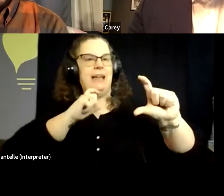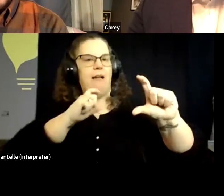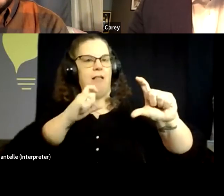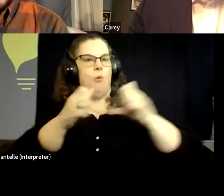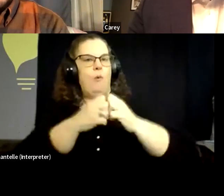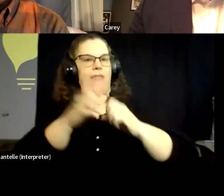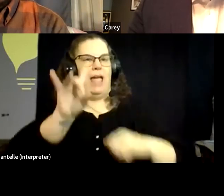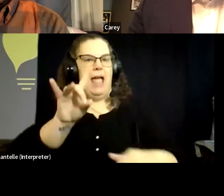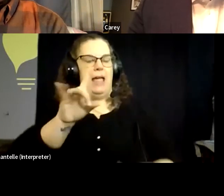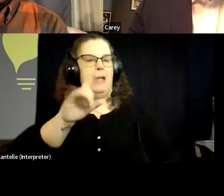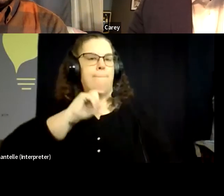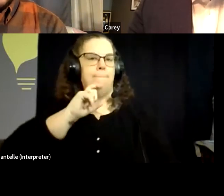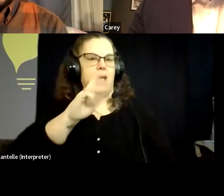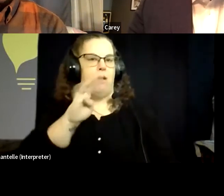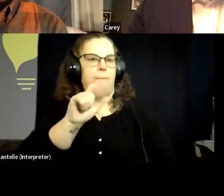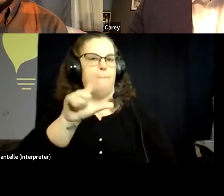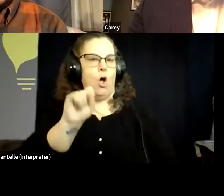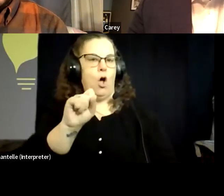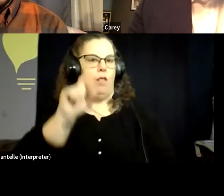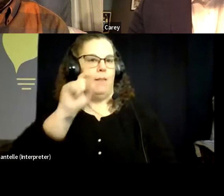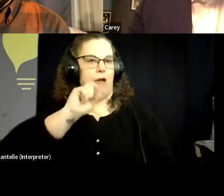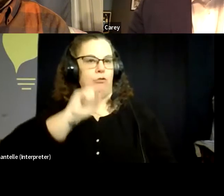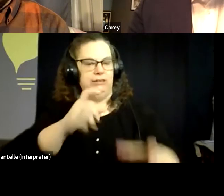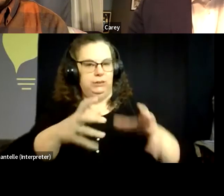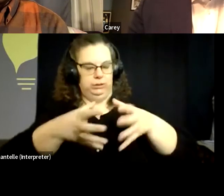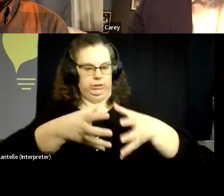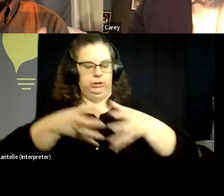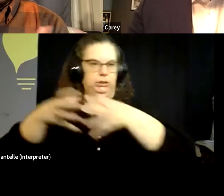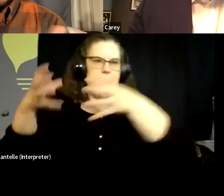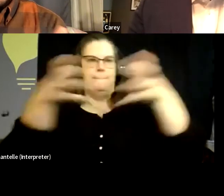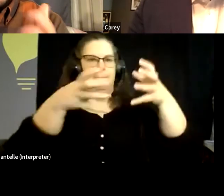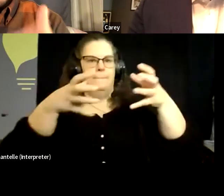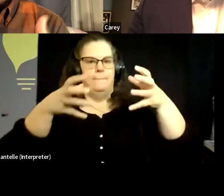ball barings in it. It